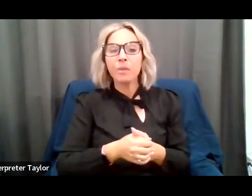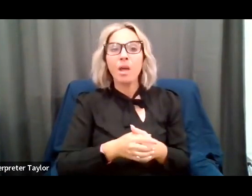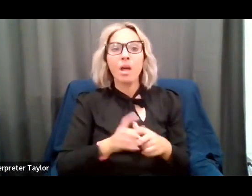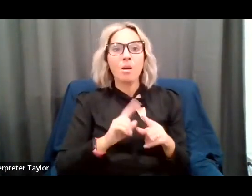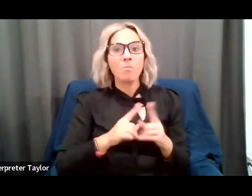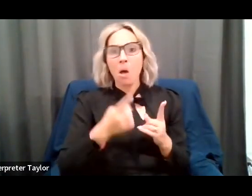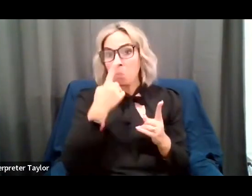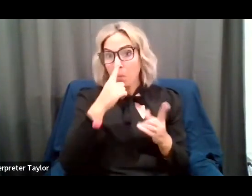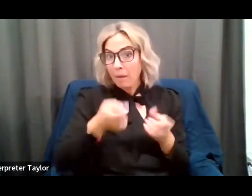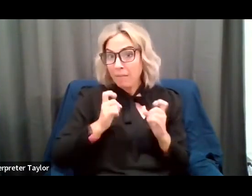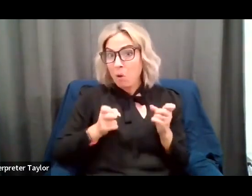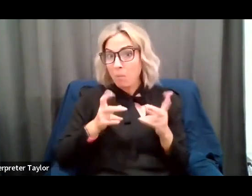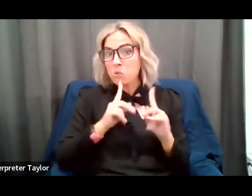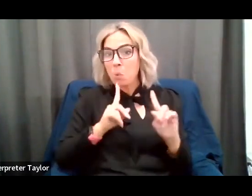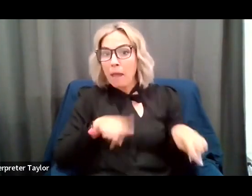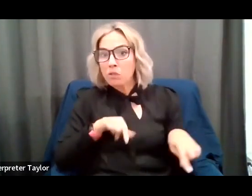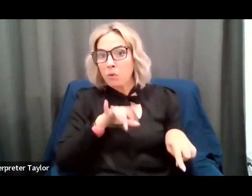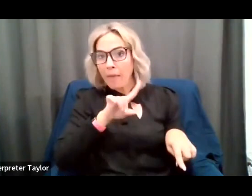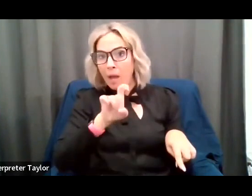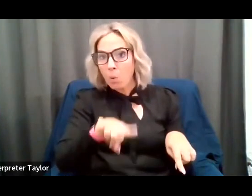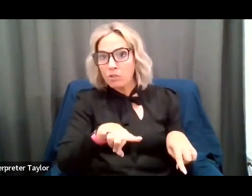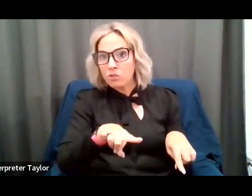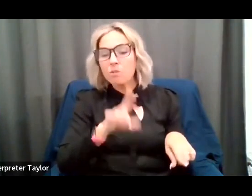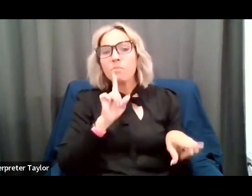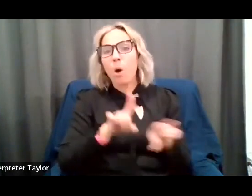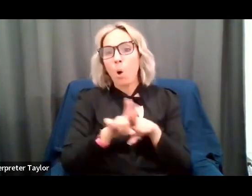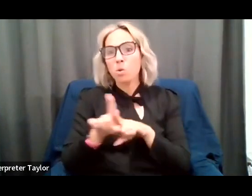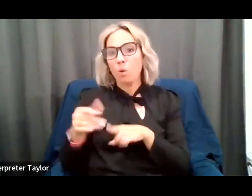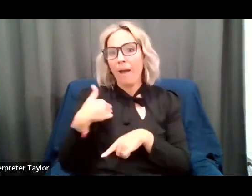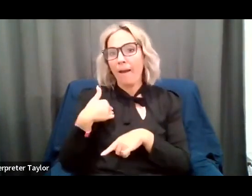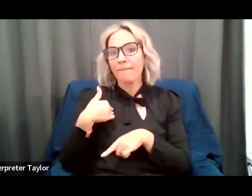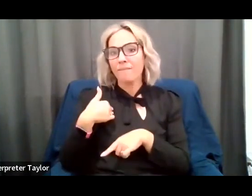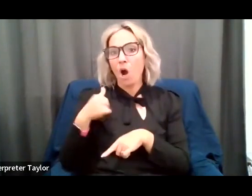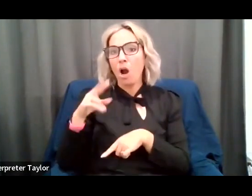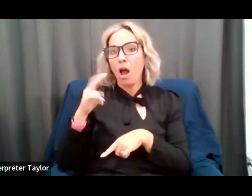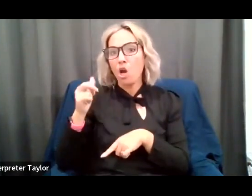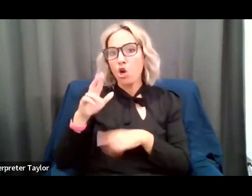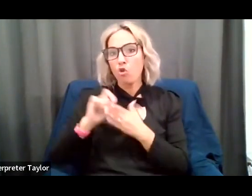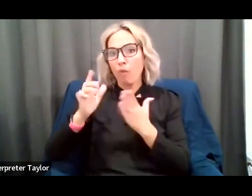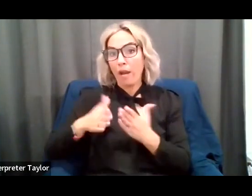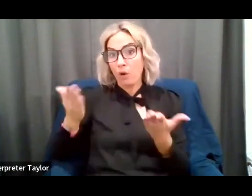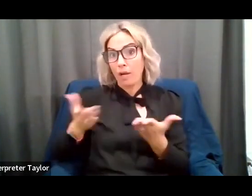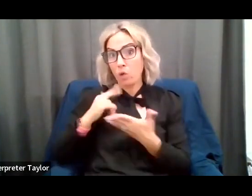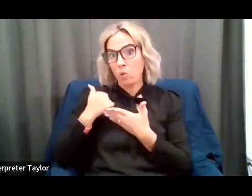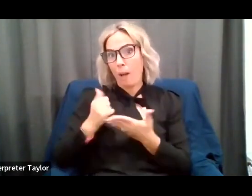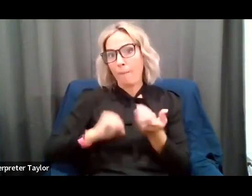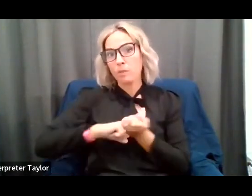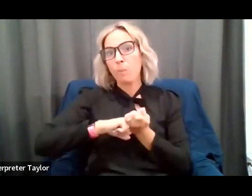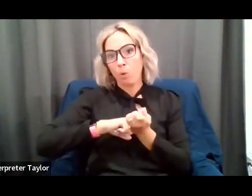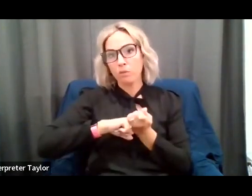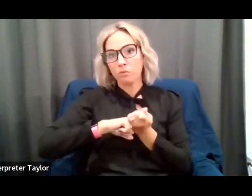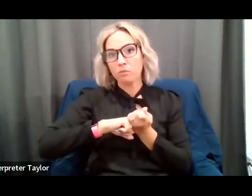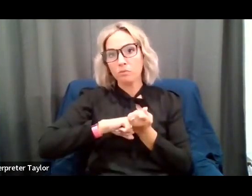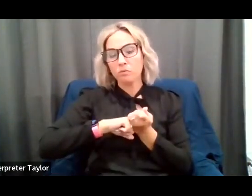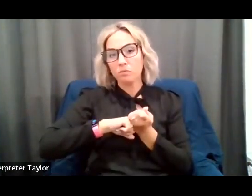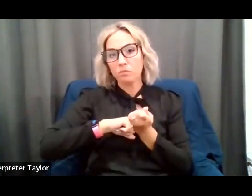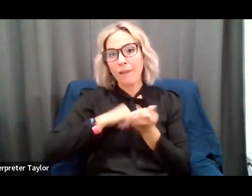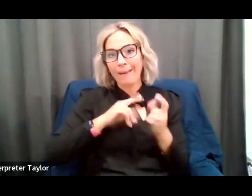an opportunity to answer that question. But I also have, you know, our underwriter here that'll help support and answer any questions.